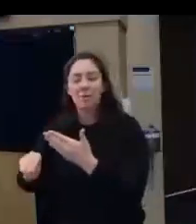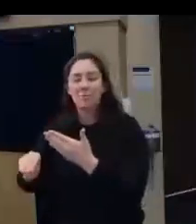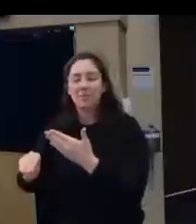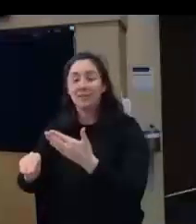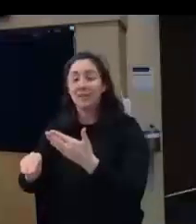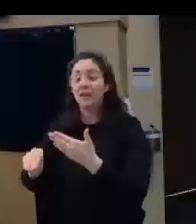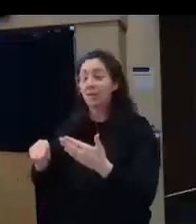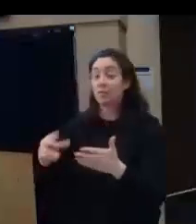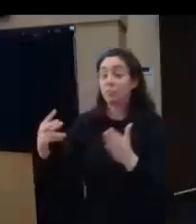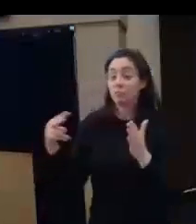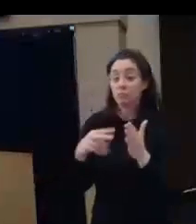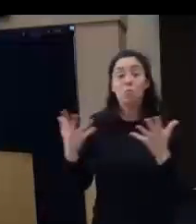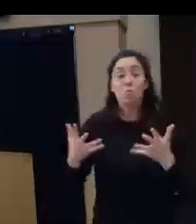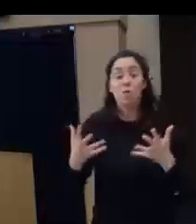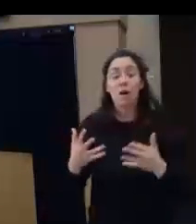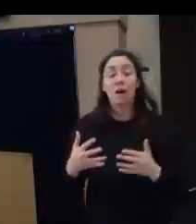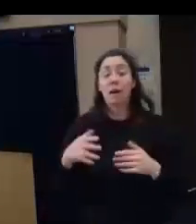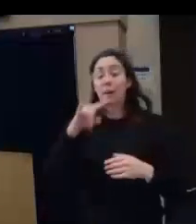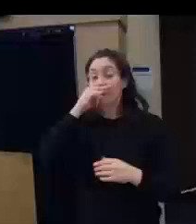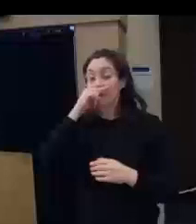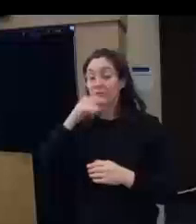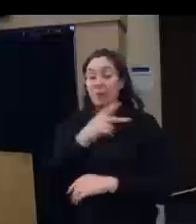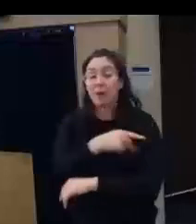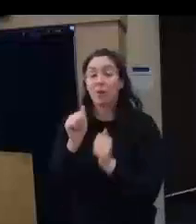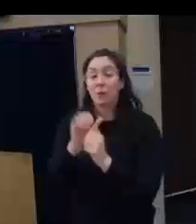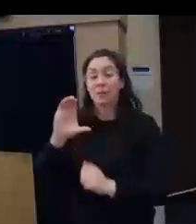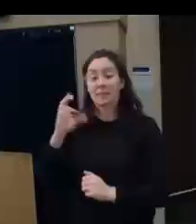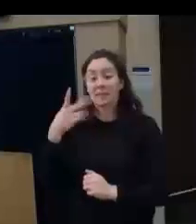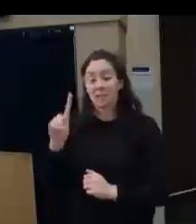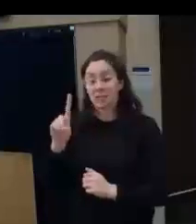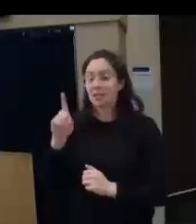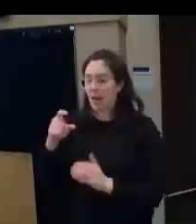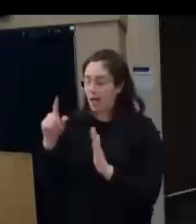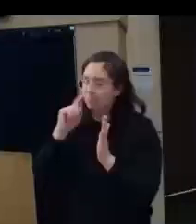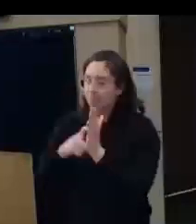They concluded that among pediatric patients with complex disease there's a distinctive pattern of